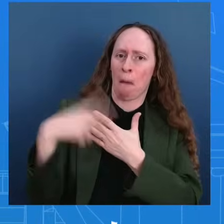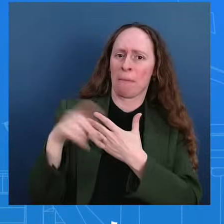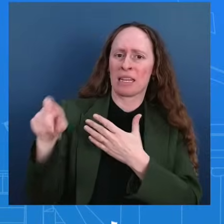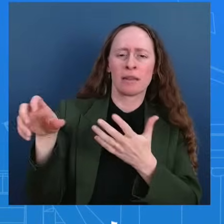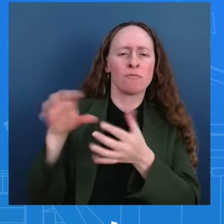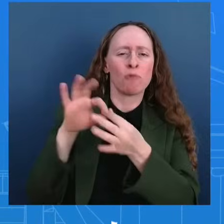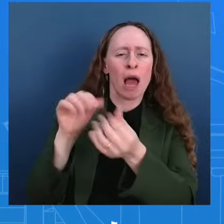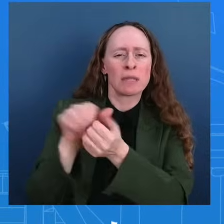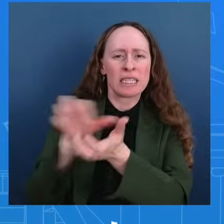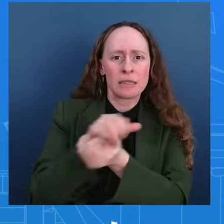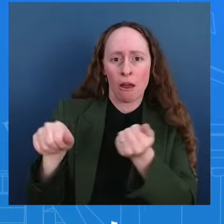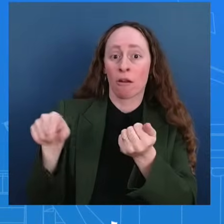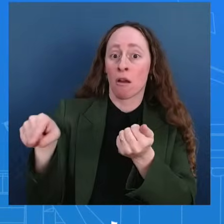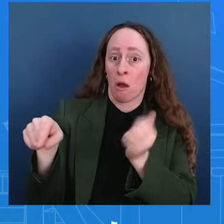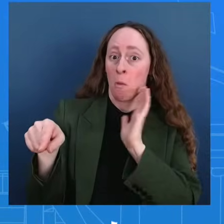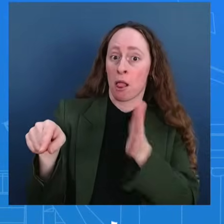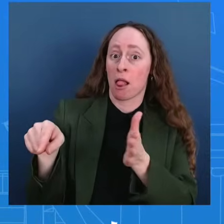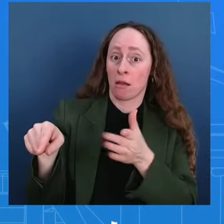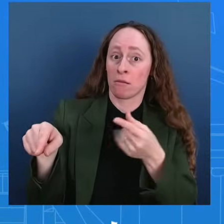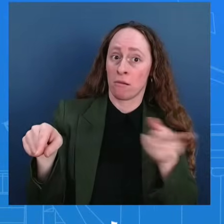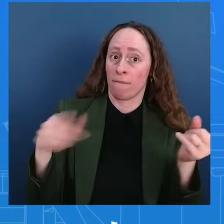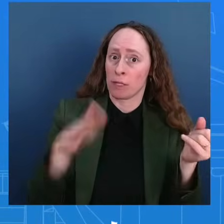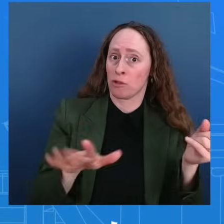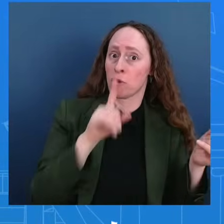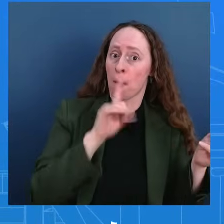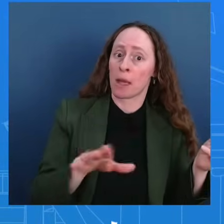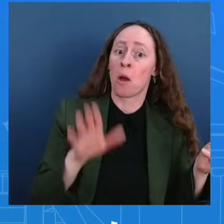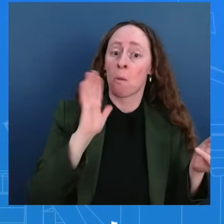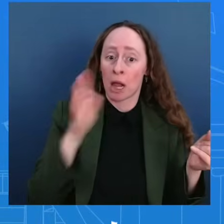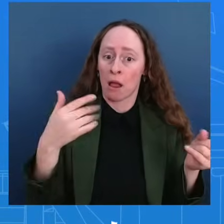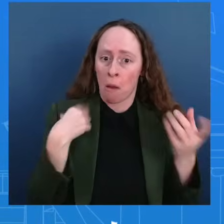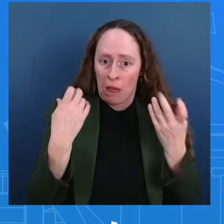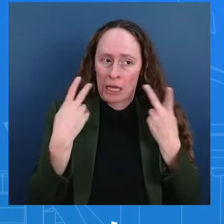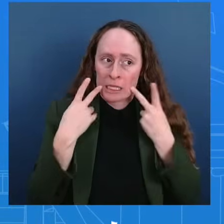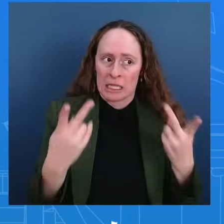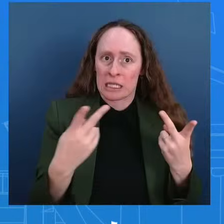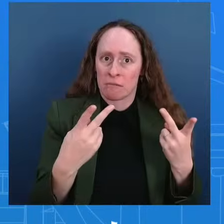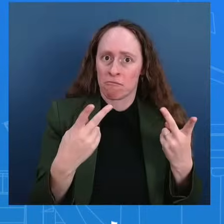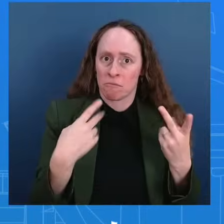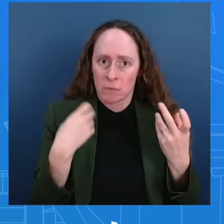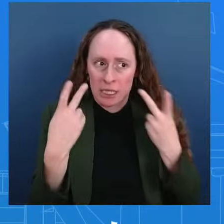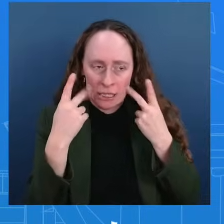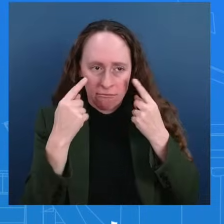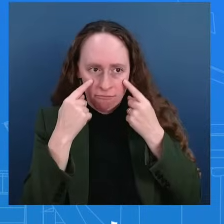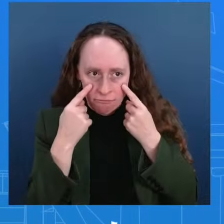That’s what we want to see. And we want to also make sure that people out there who need --